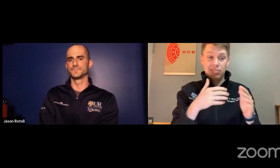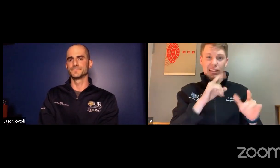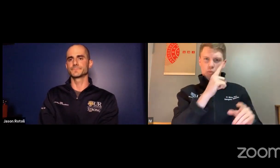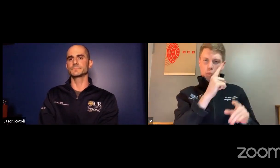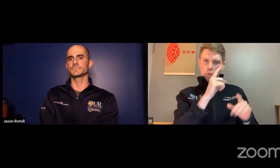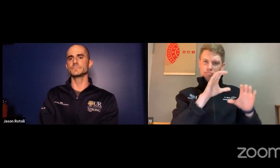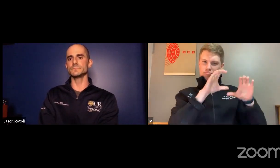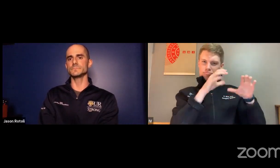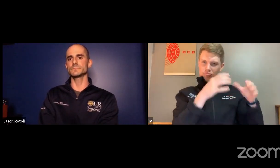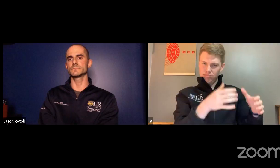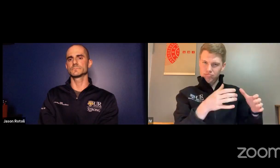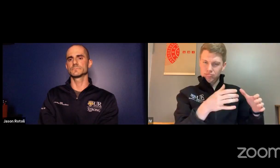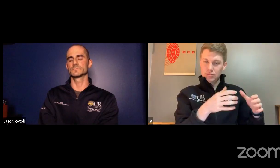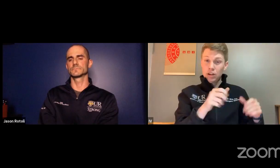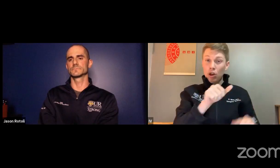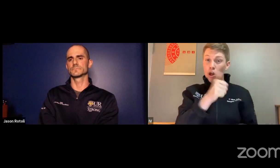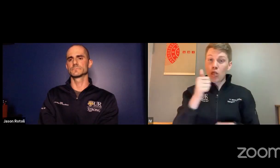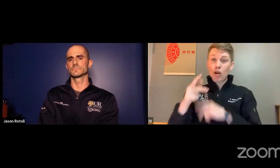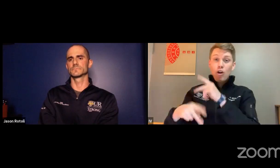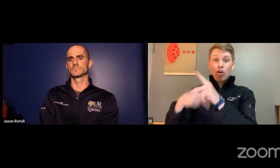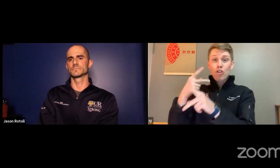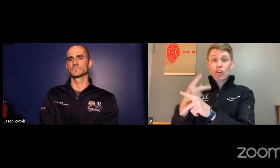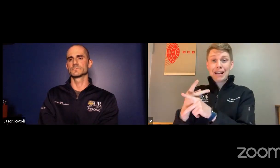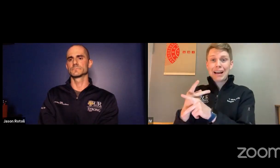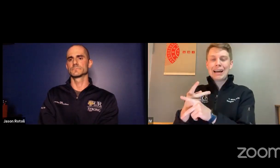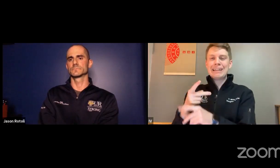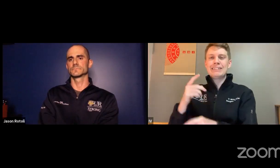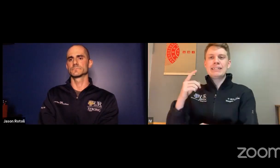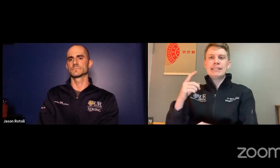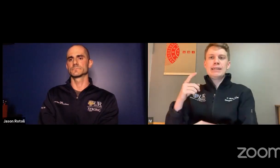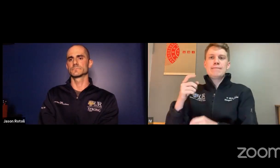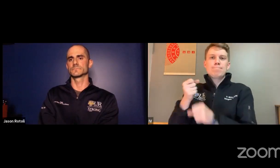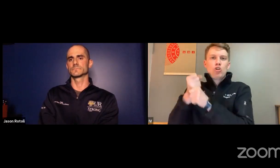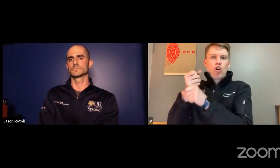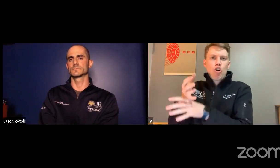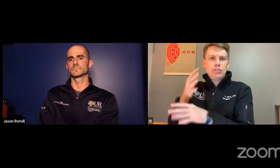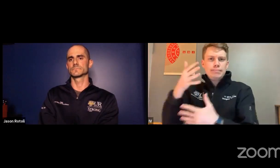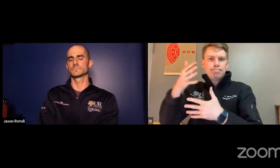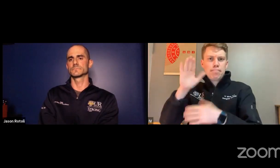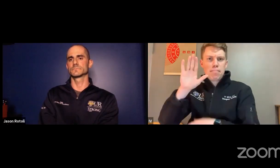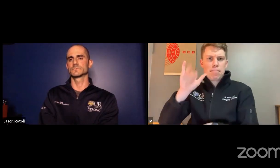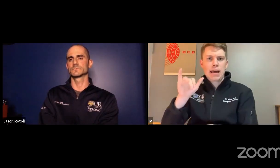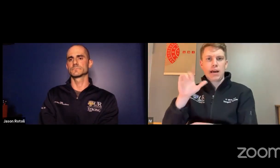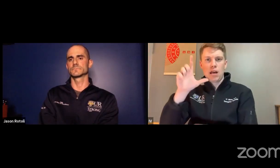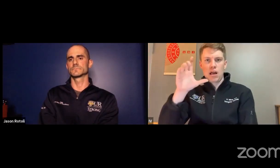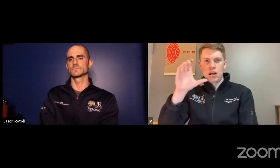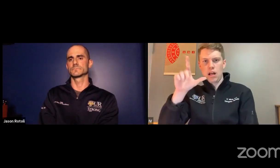caused a leak. And the blood, as it starts to flow through the vessel, is not